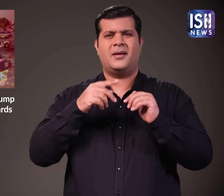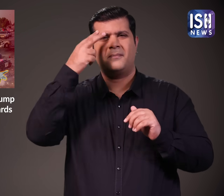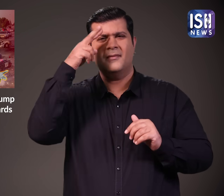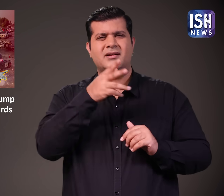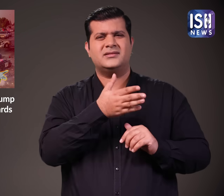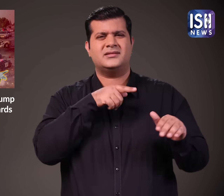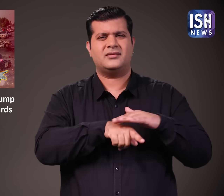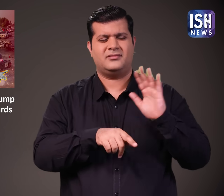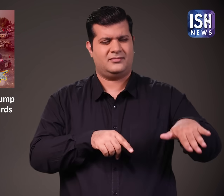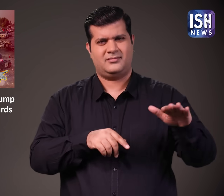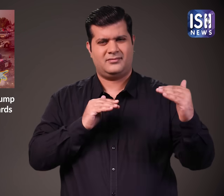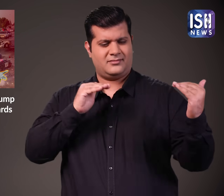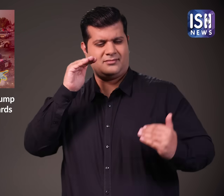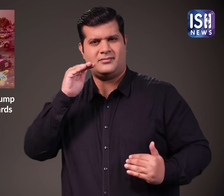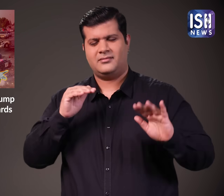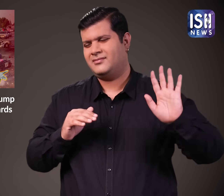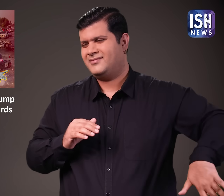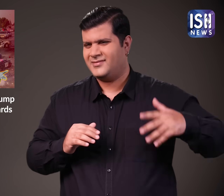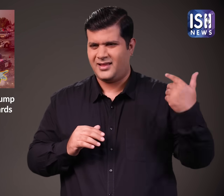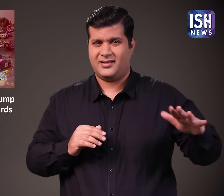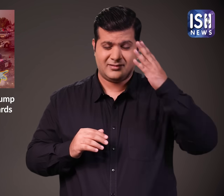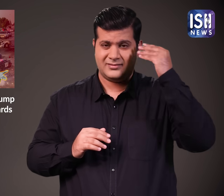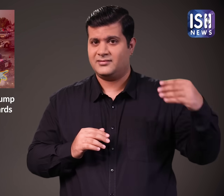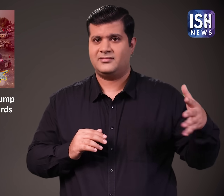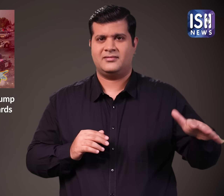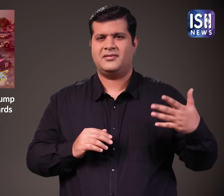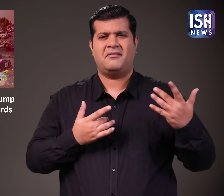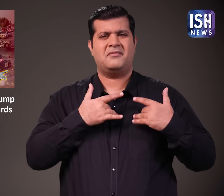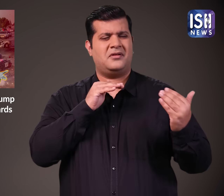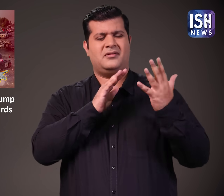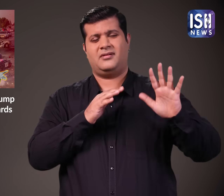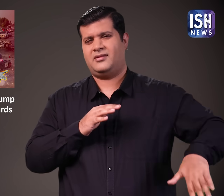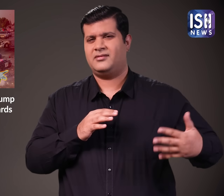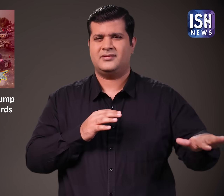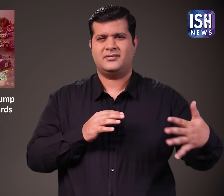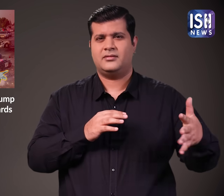Instead they chose illegal Mexicans, who aren't their competition.